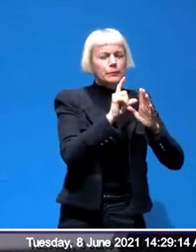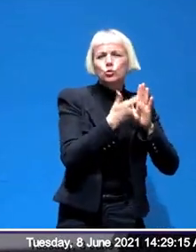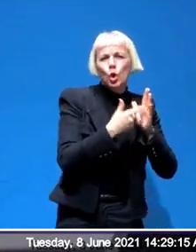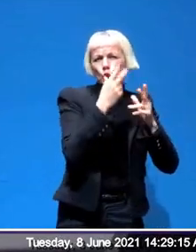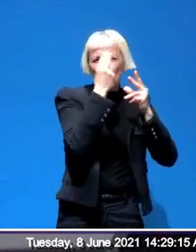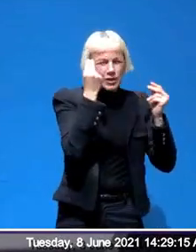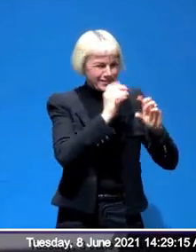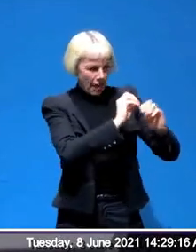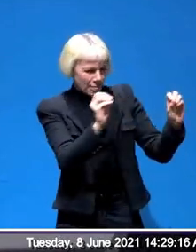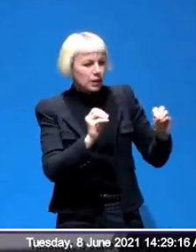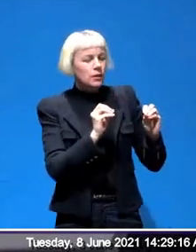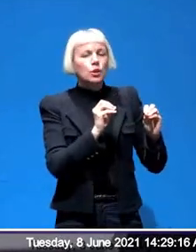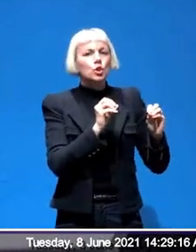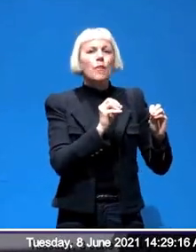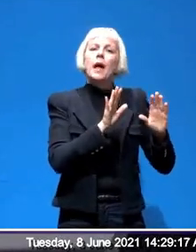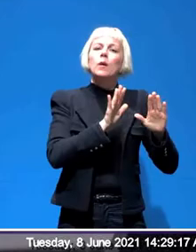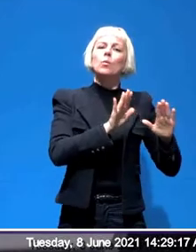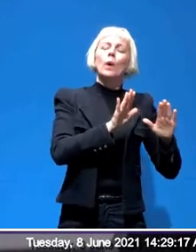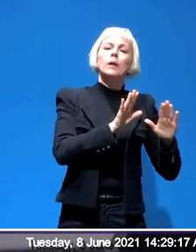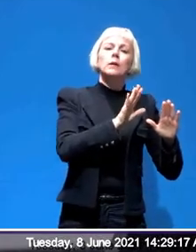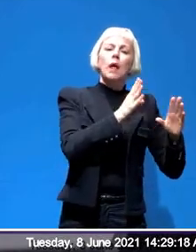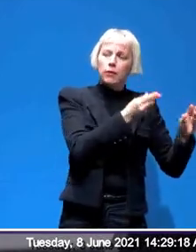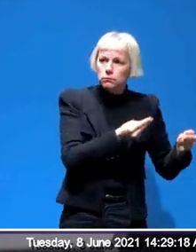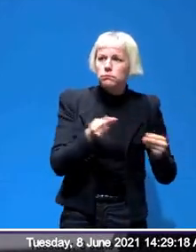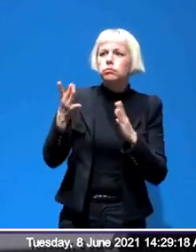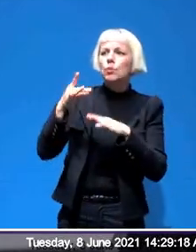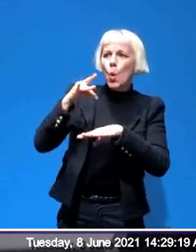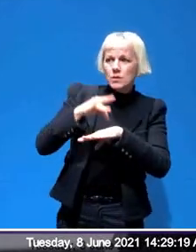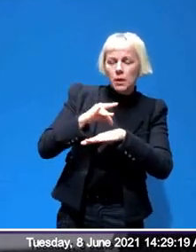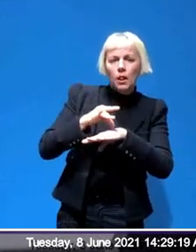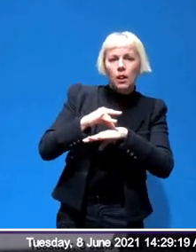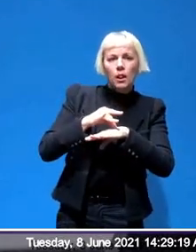He was assessed by a locum and a recommendation to go to the hospital,